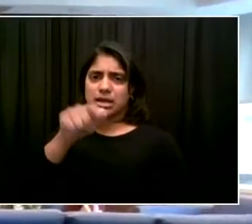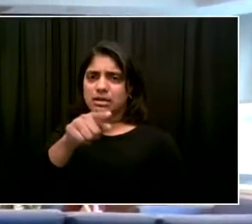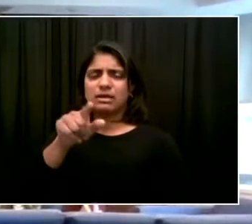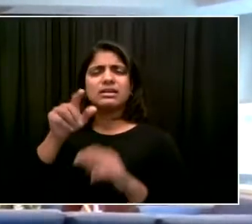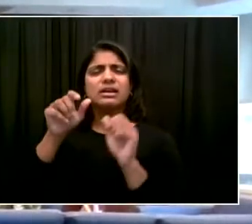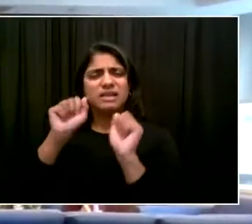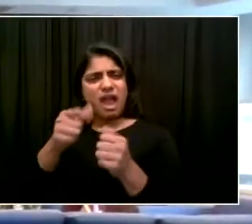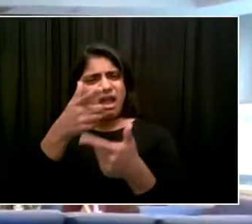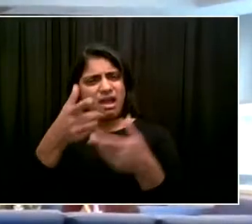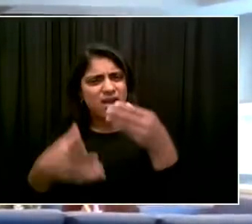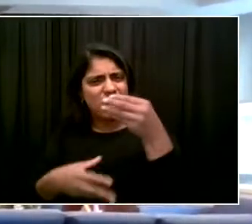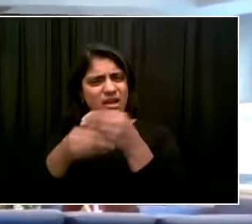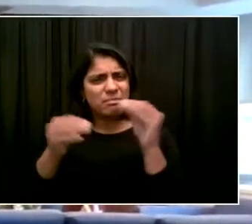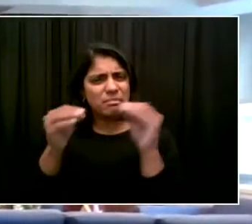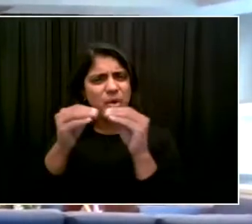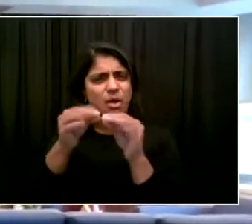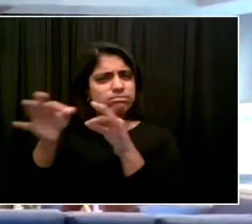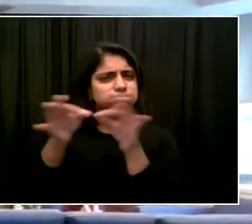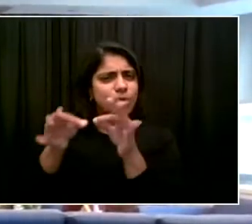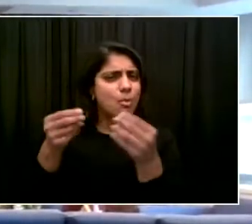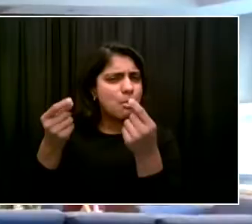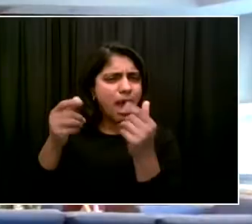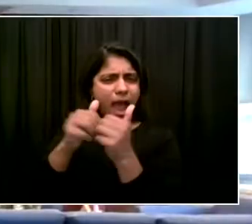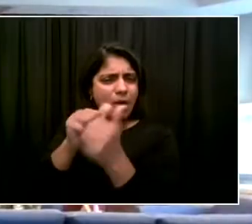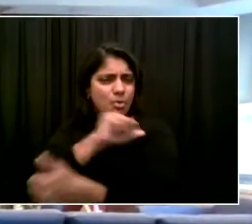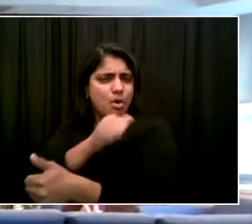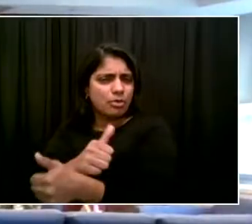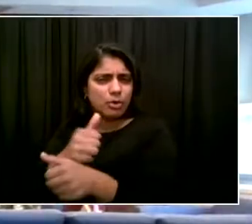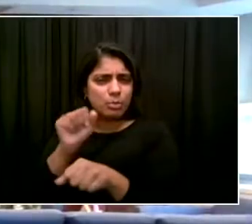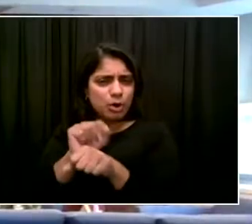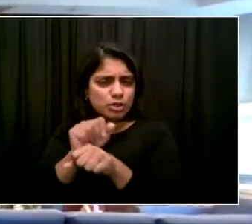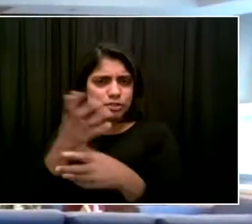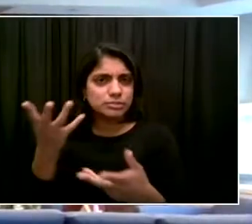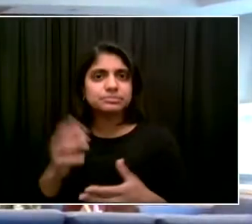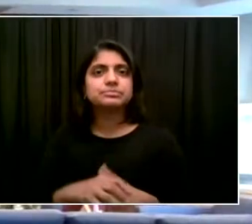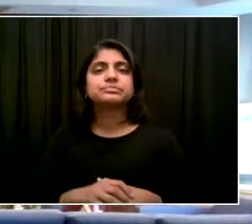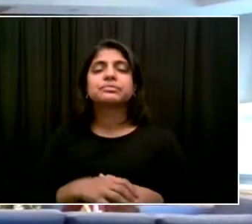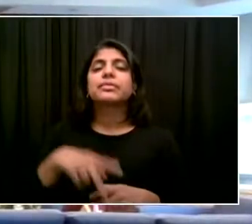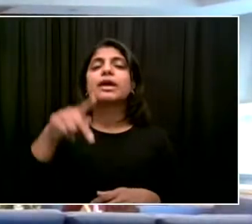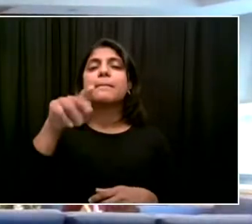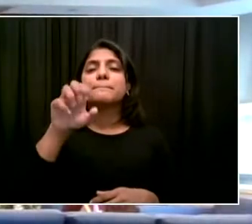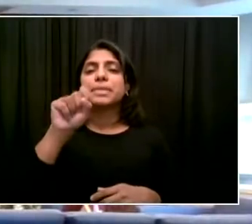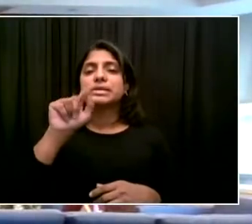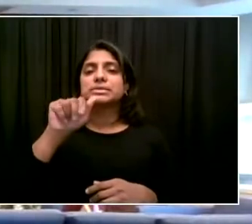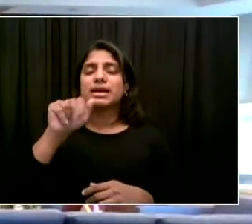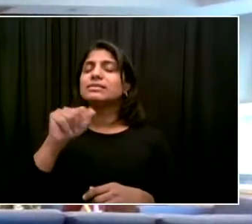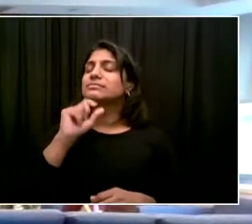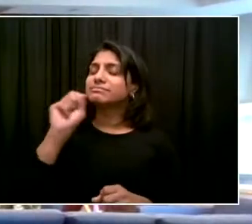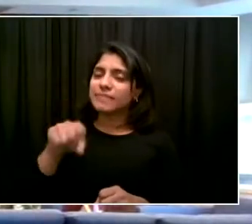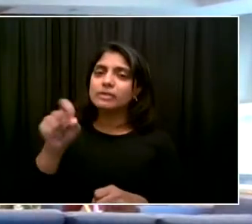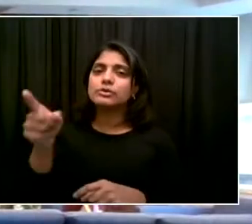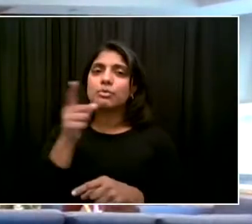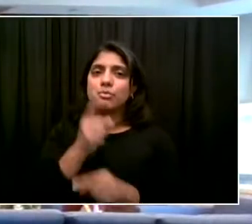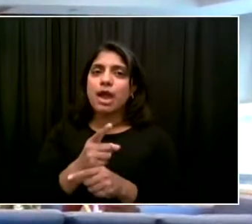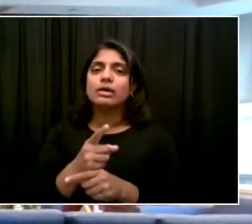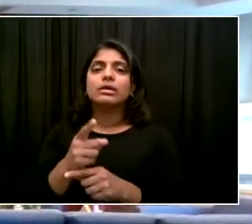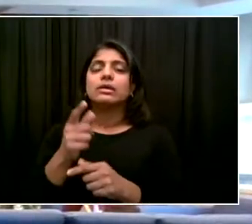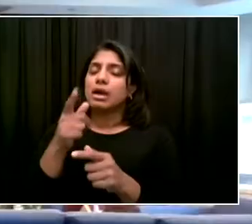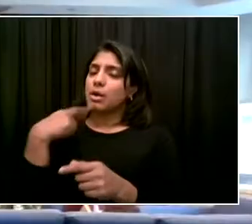THEY WANT ALL THOSE COURT CASES, THEY WERE RIGHT LEGALLY BUTH TEY ARE SALO GREAT LAWYERS. YOU ARE